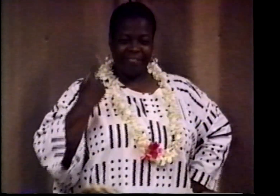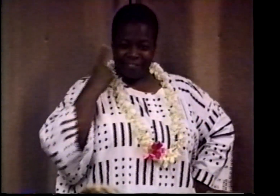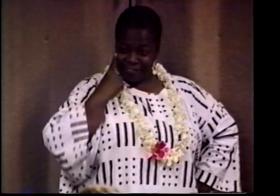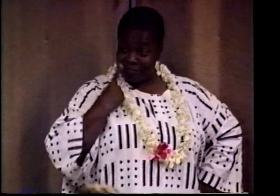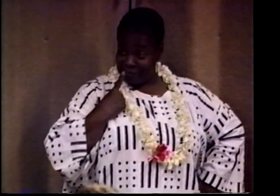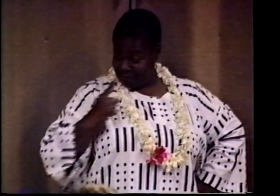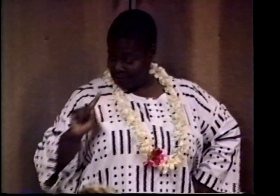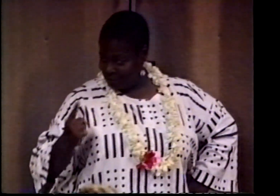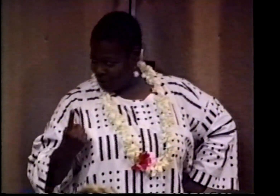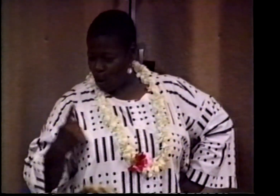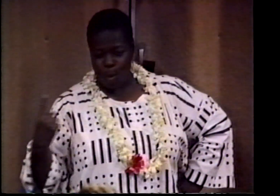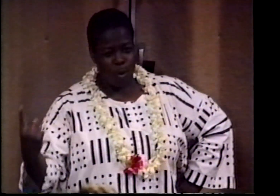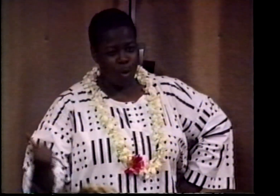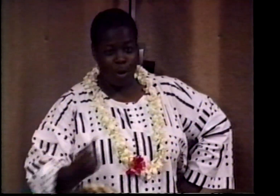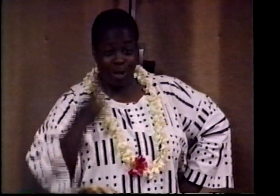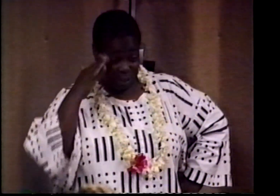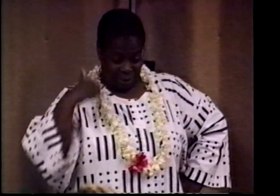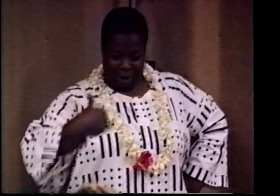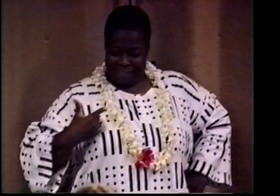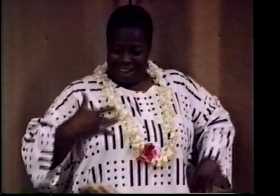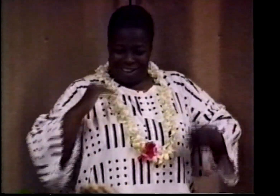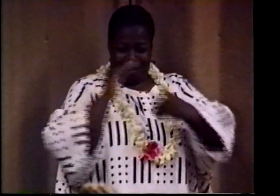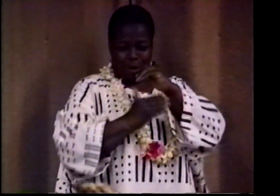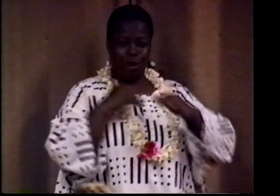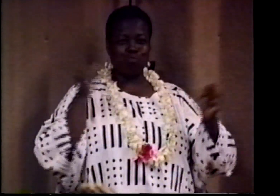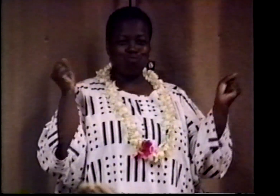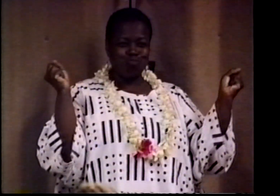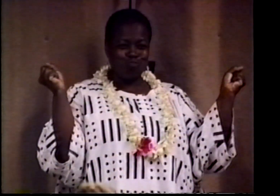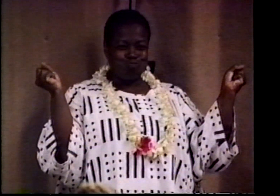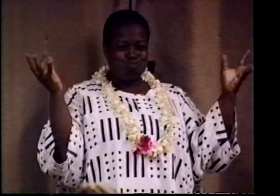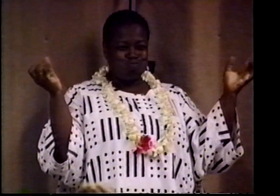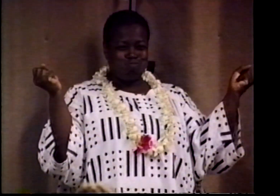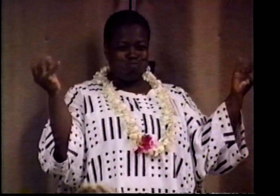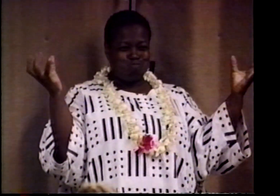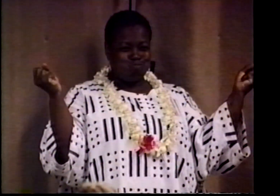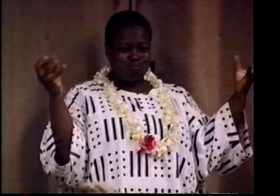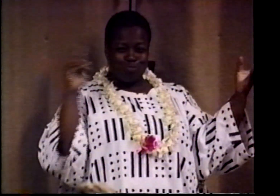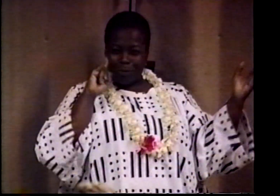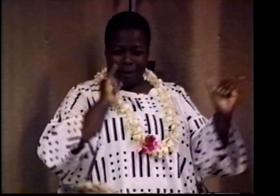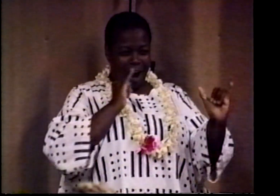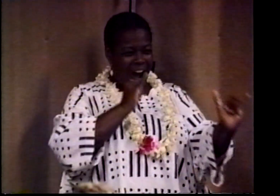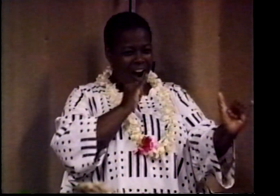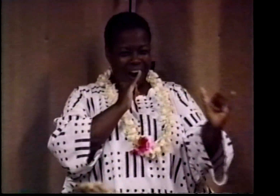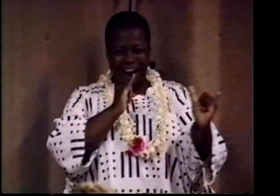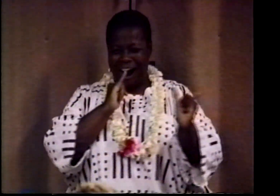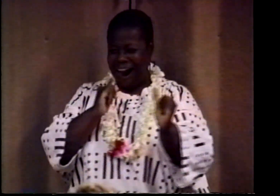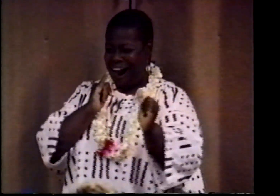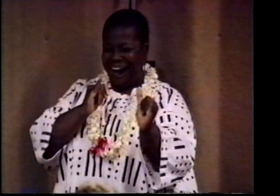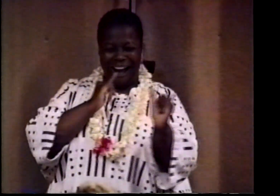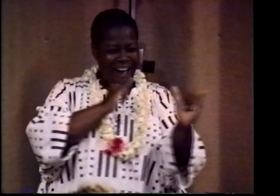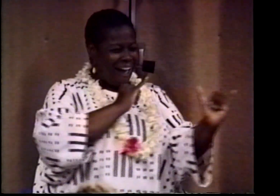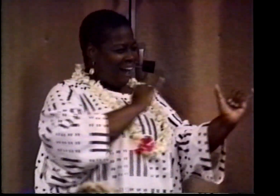So, I identify myself as deaf because I am most comfortable and how I communicate.